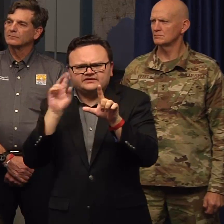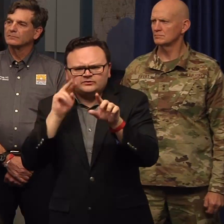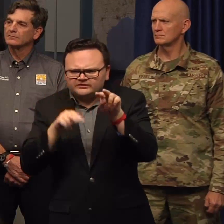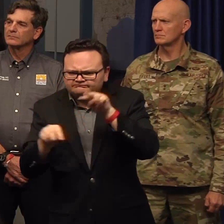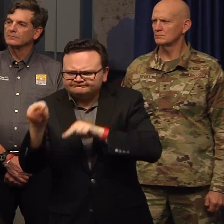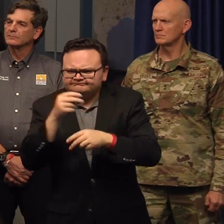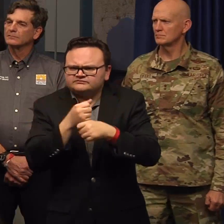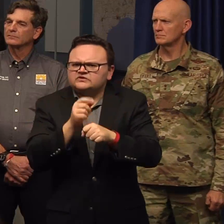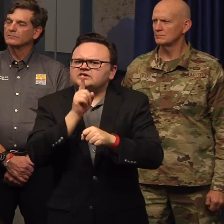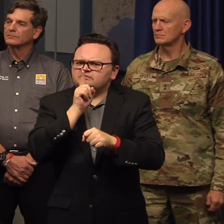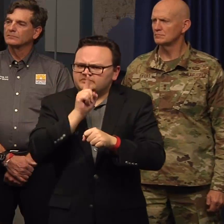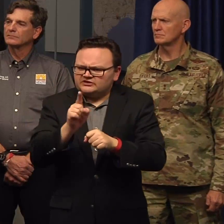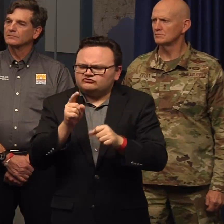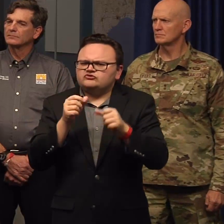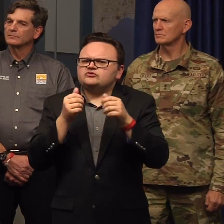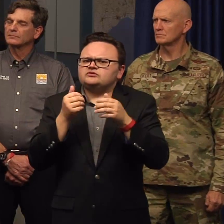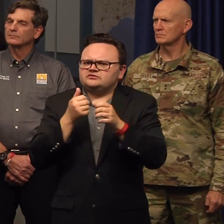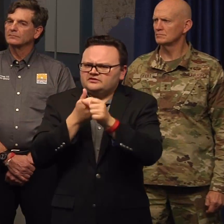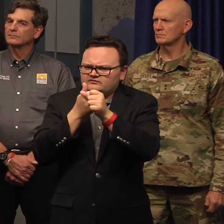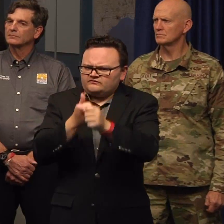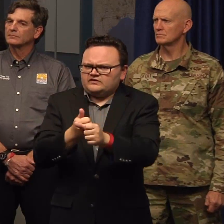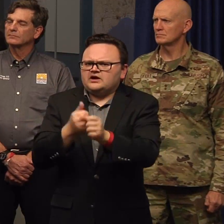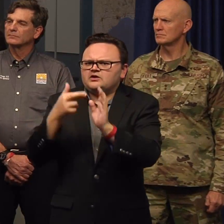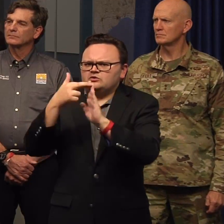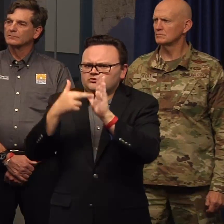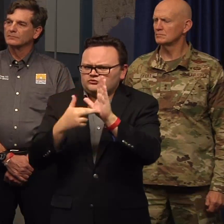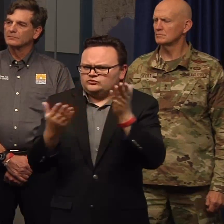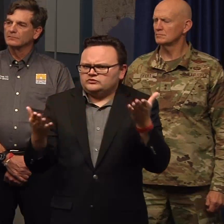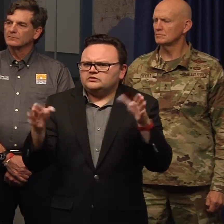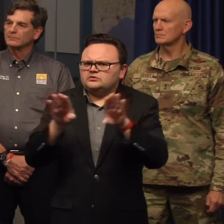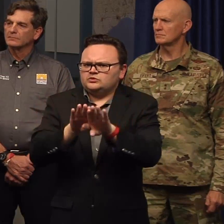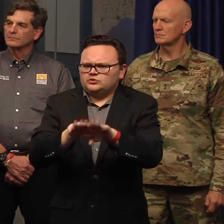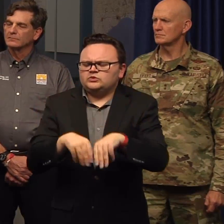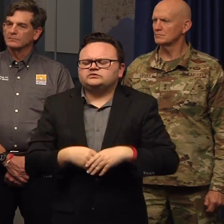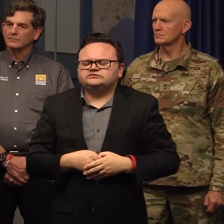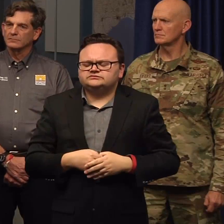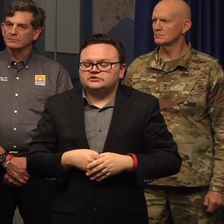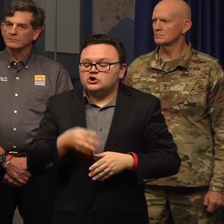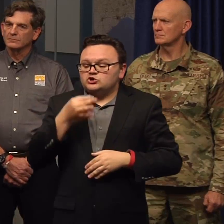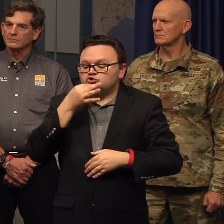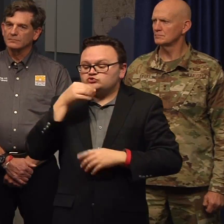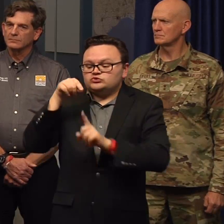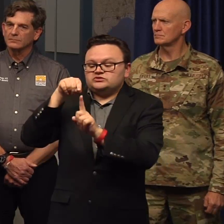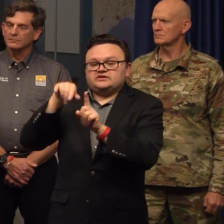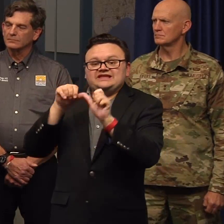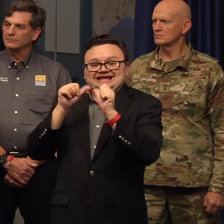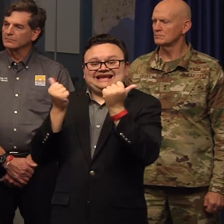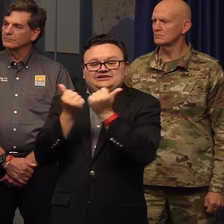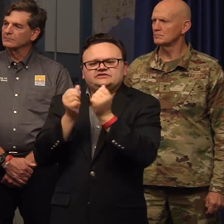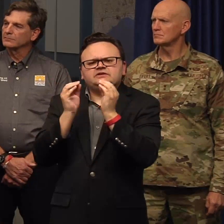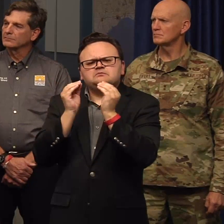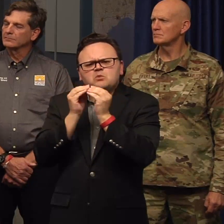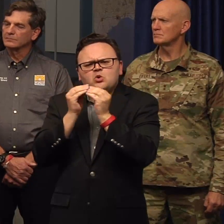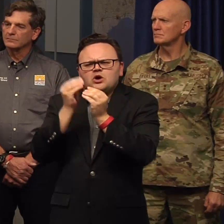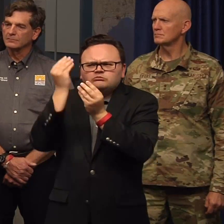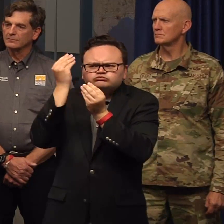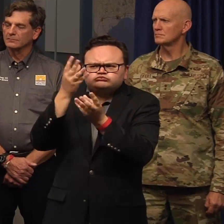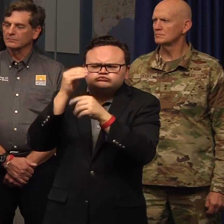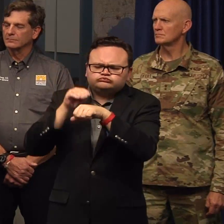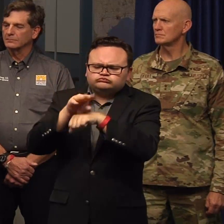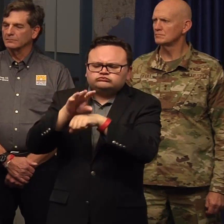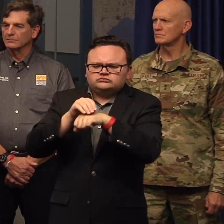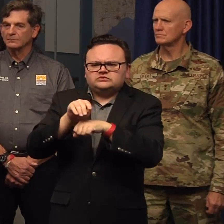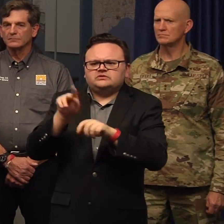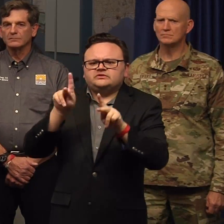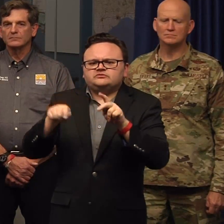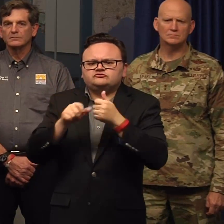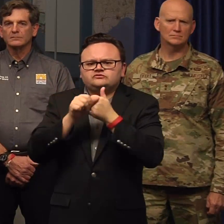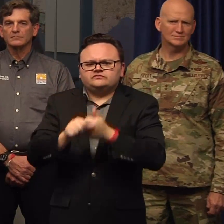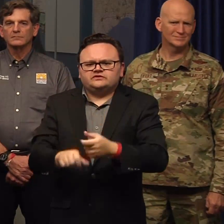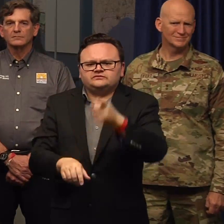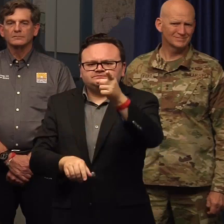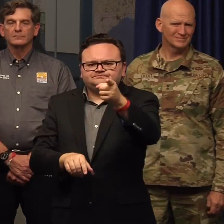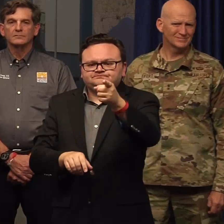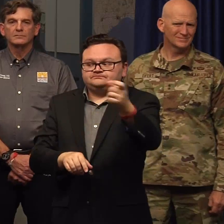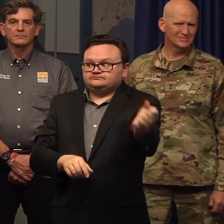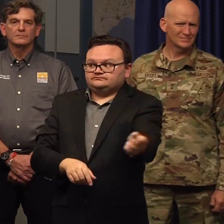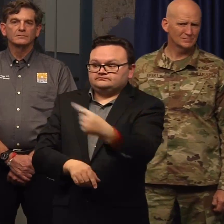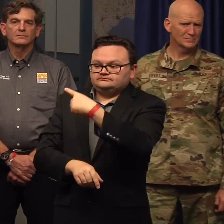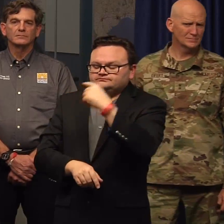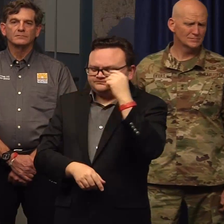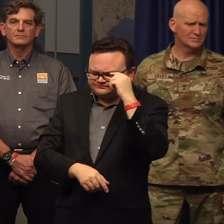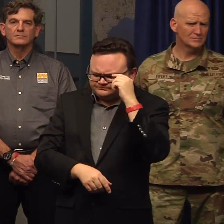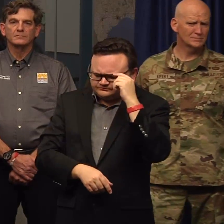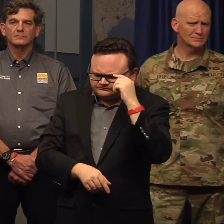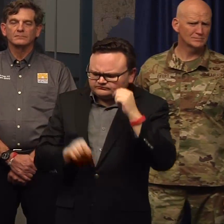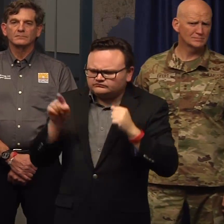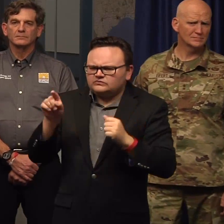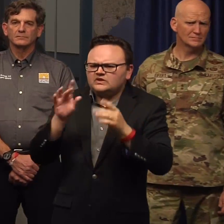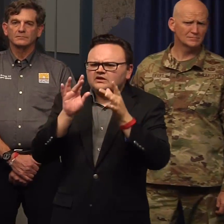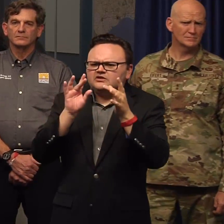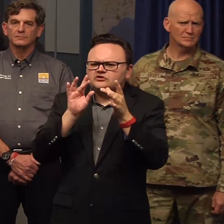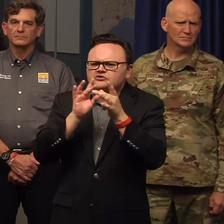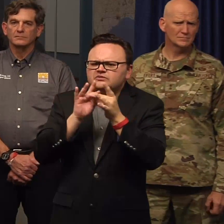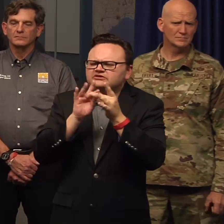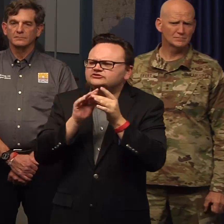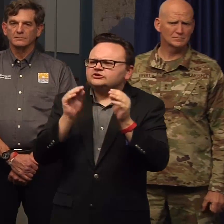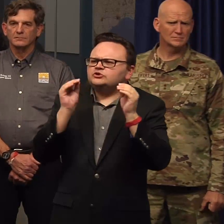THE INTENT WAS TO SUSPEND FOR